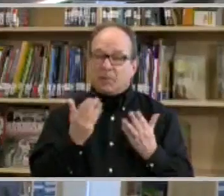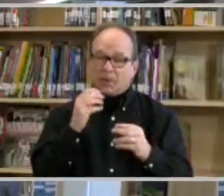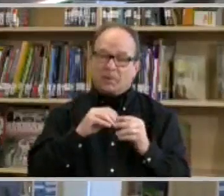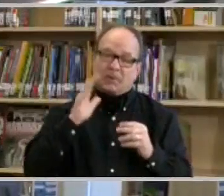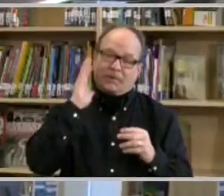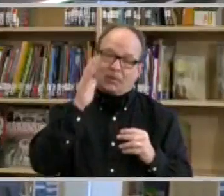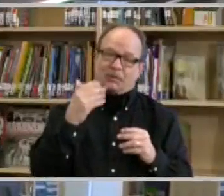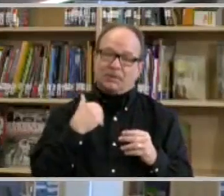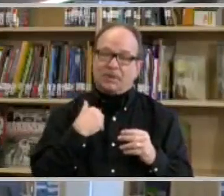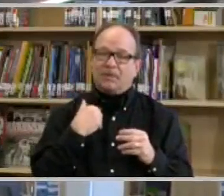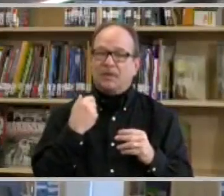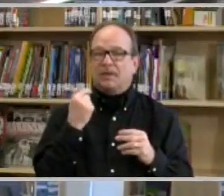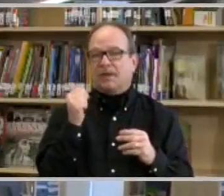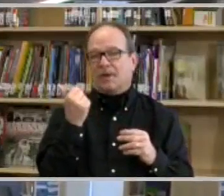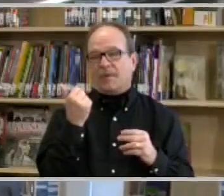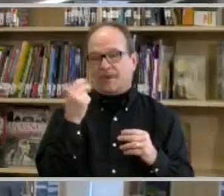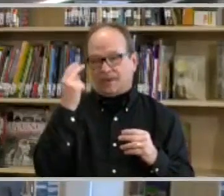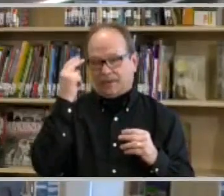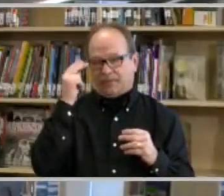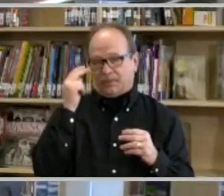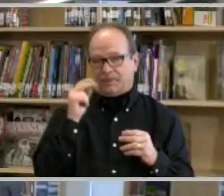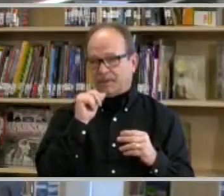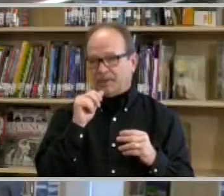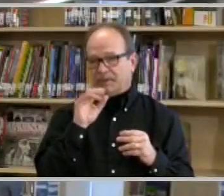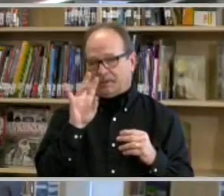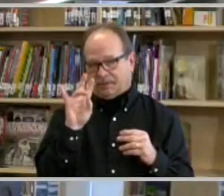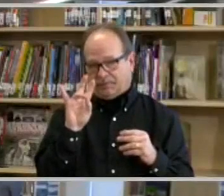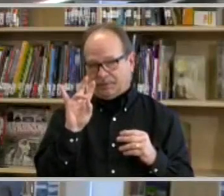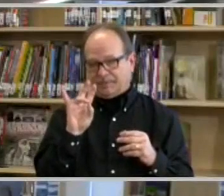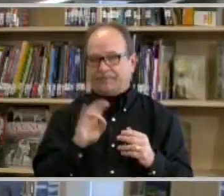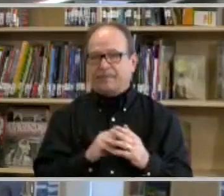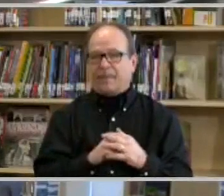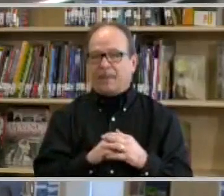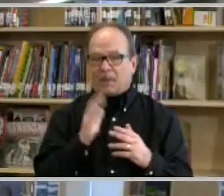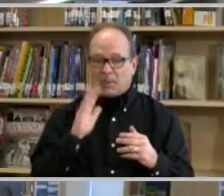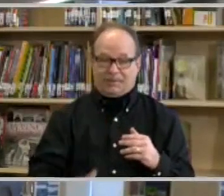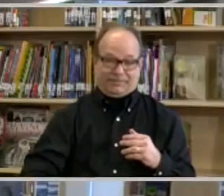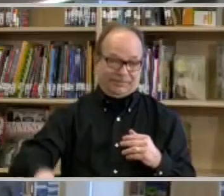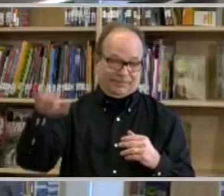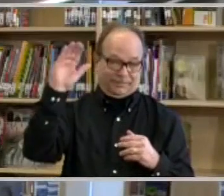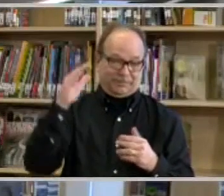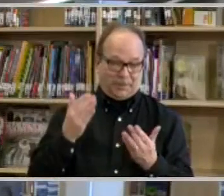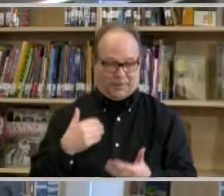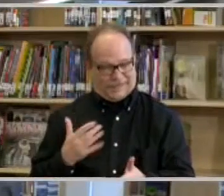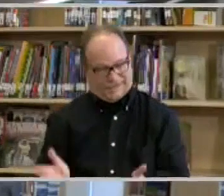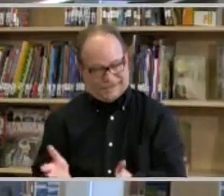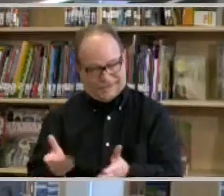DO. MAYBE IN THE FUTURE WE MIGHT HAVE A FEW. I HAVE ONE OTHER NEPHEW THERE